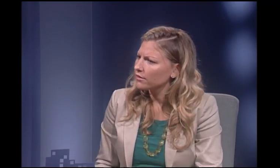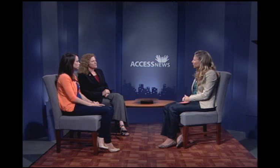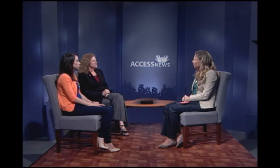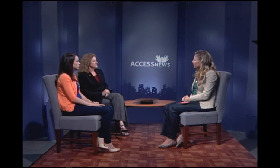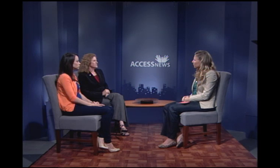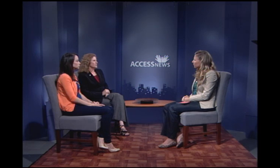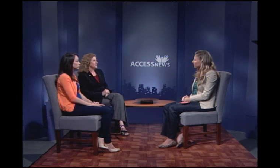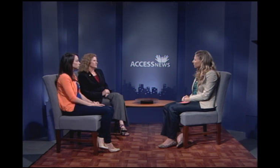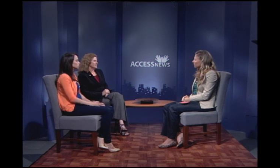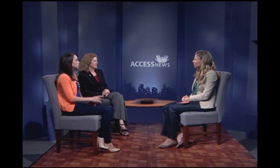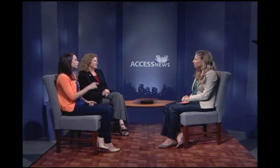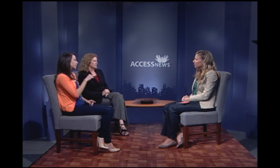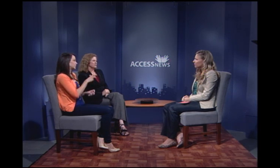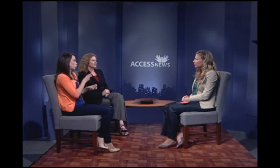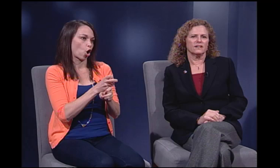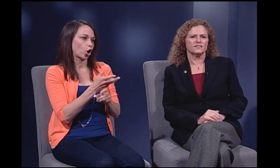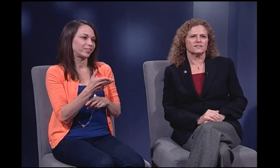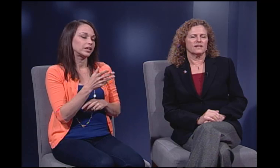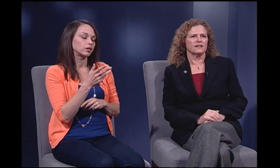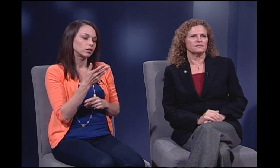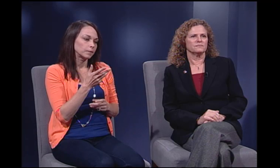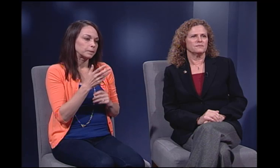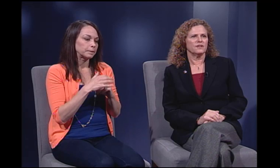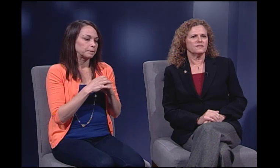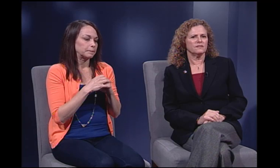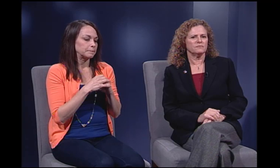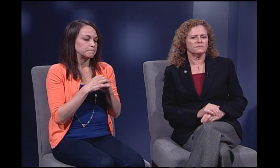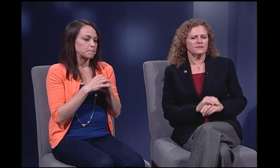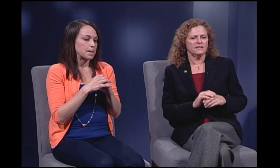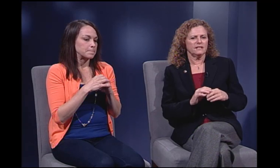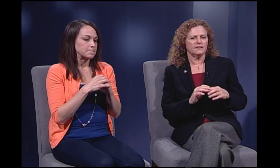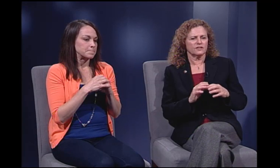You know, this is the hard thing I think because there's